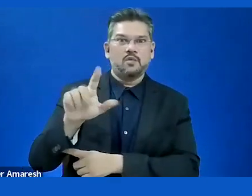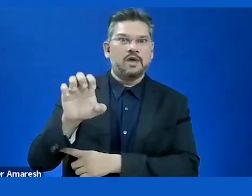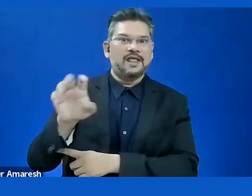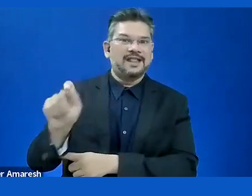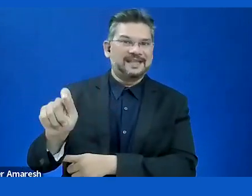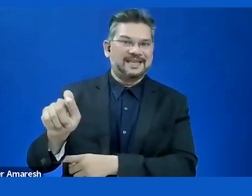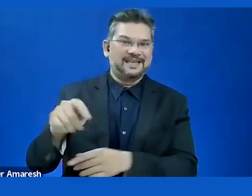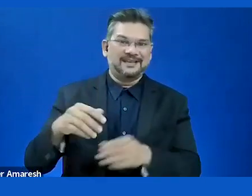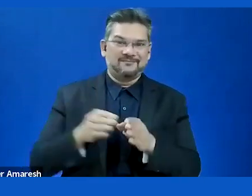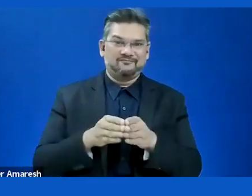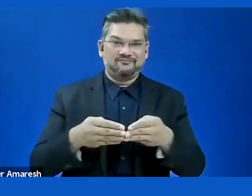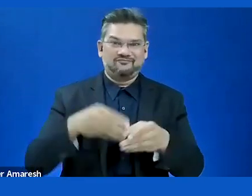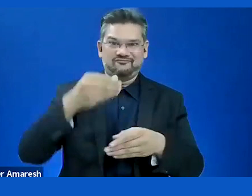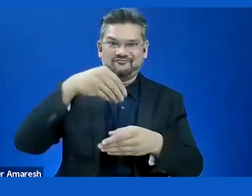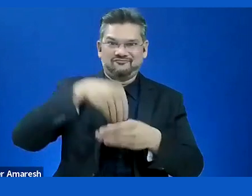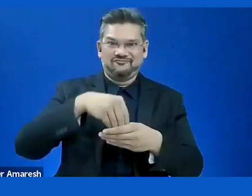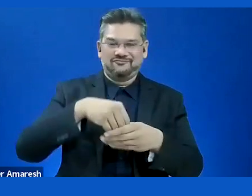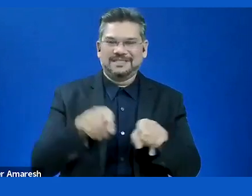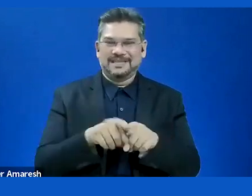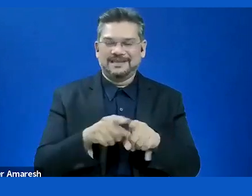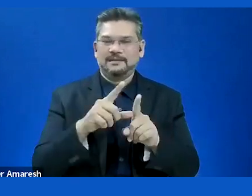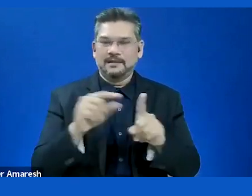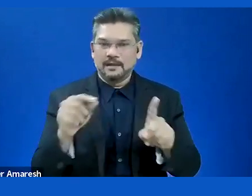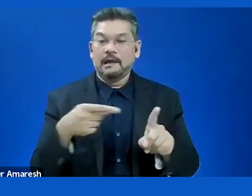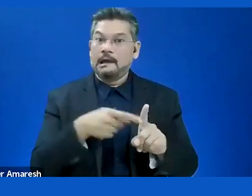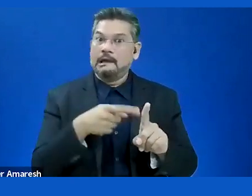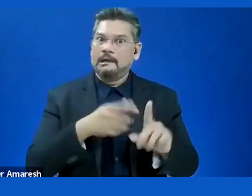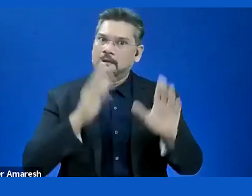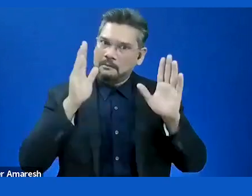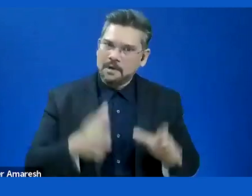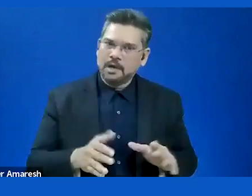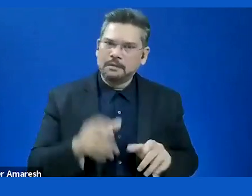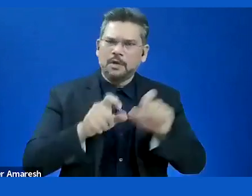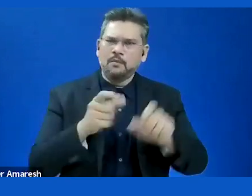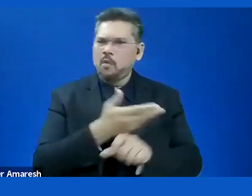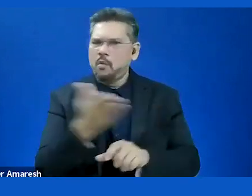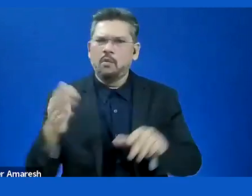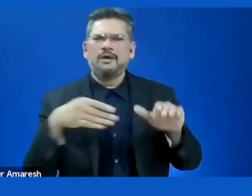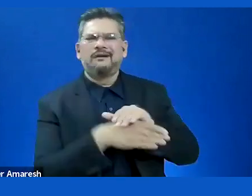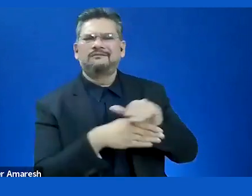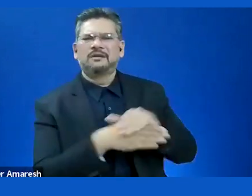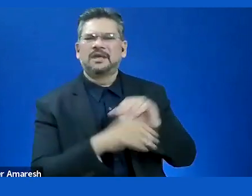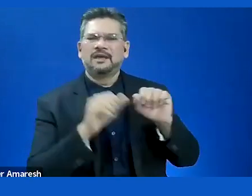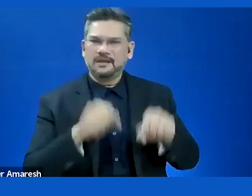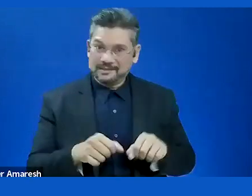designed to be accessible to all users. Including those with disabilities. And it is expected to